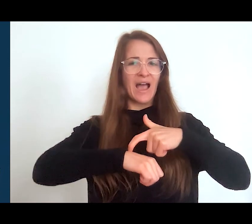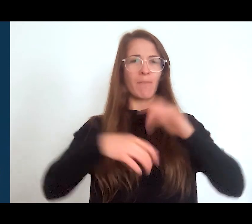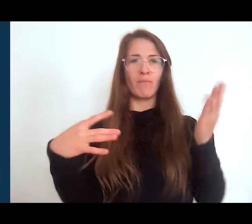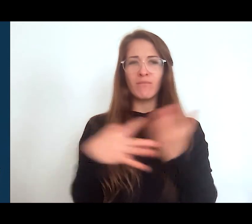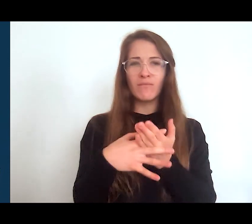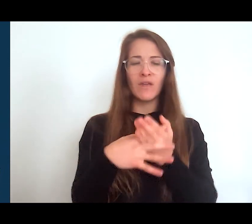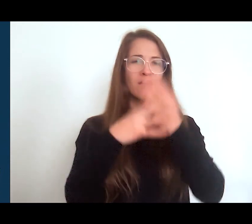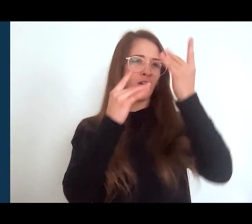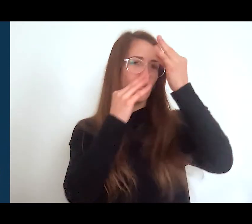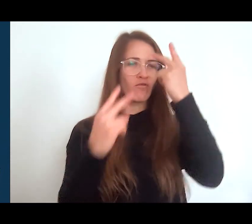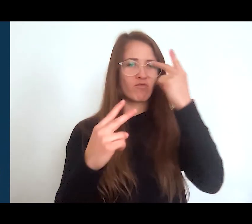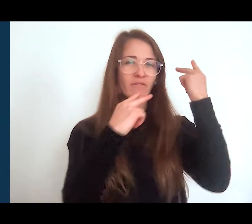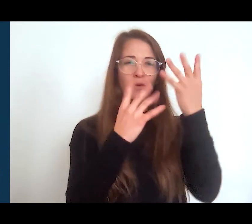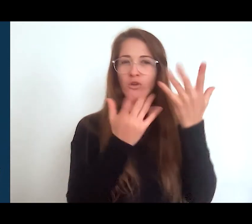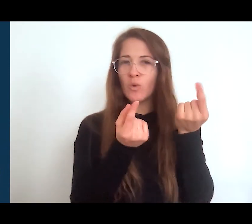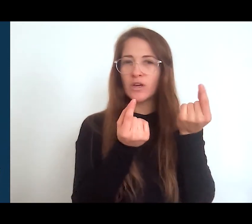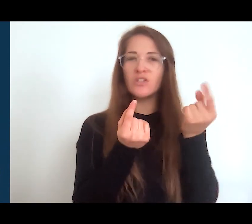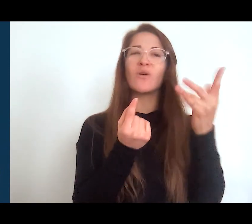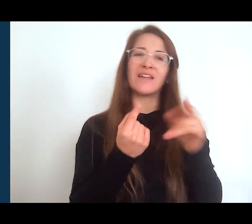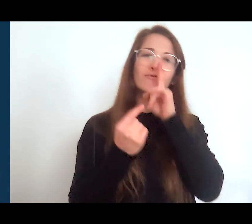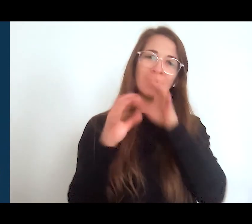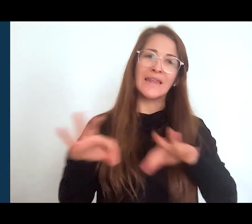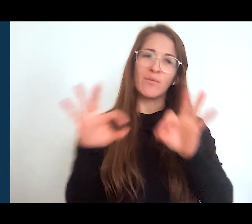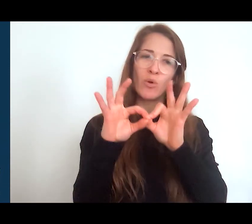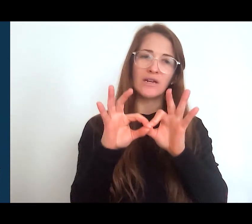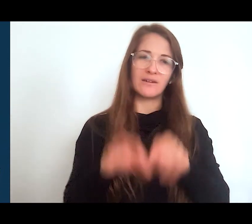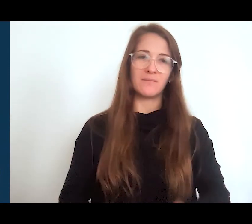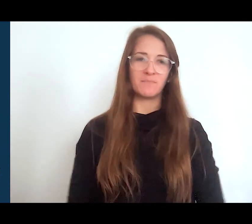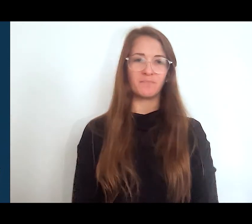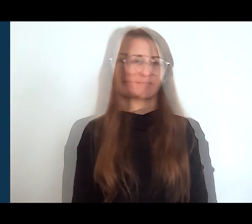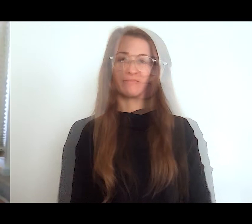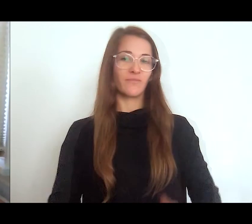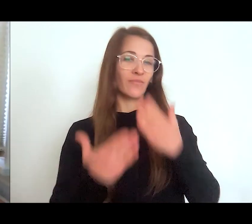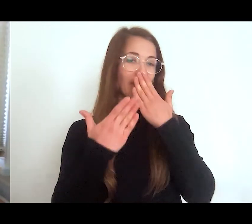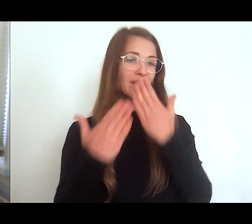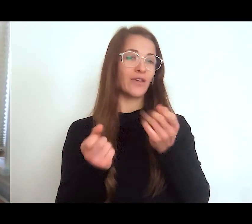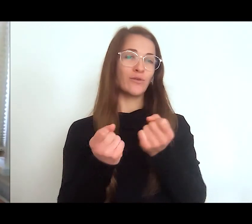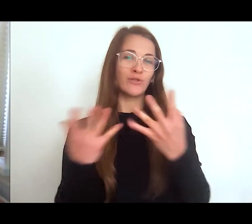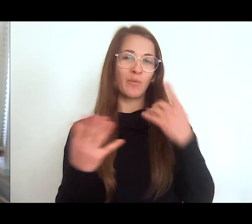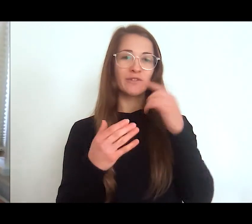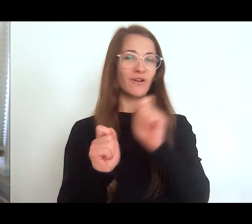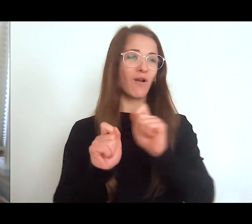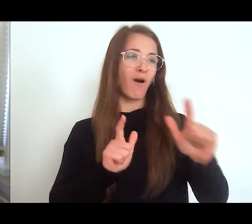BE SOMETHING AND TAKING THE TIME TO REFLECT ON YOURSELF AND WHAT YOU WANT TO DO IS VERY IMPORTANT. GREAT.